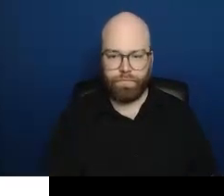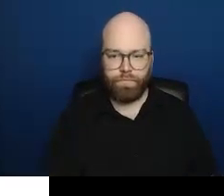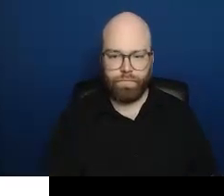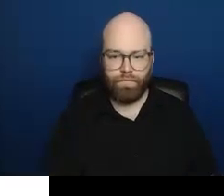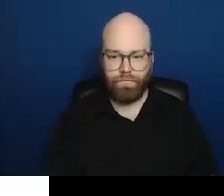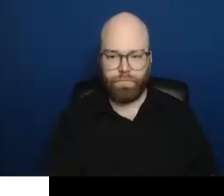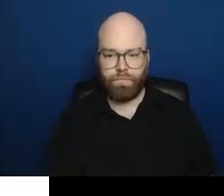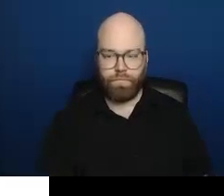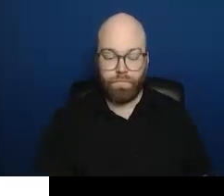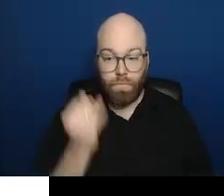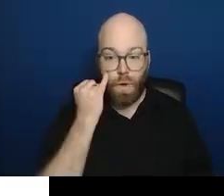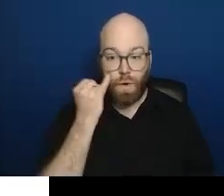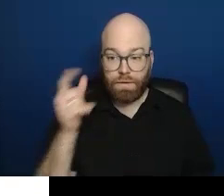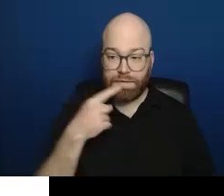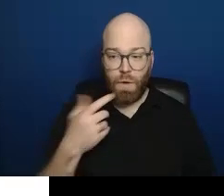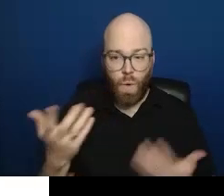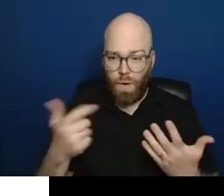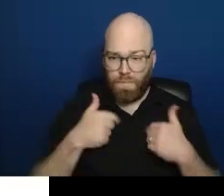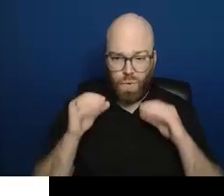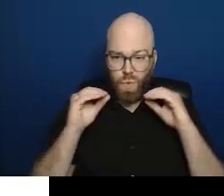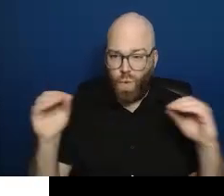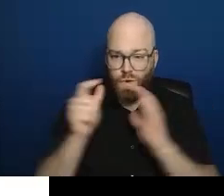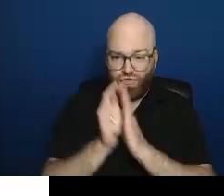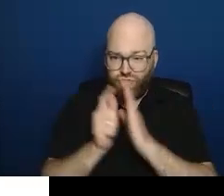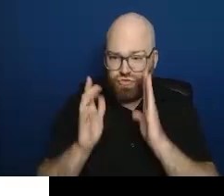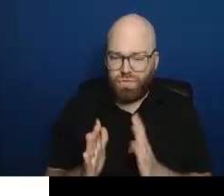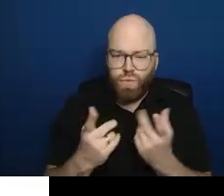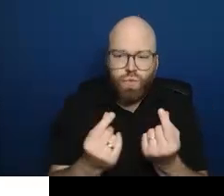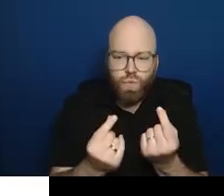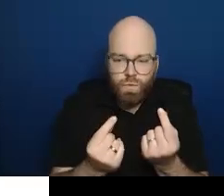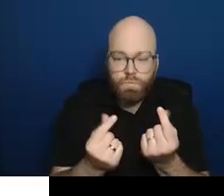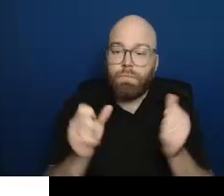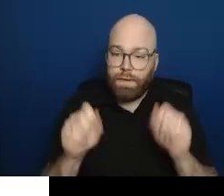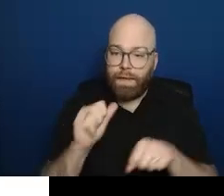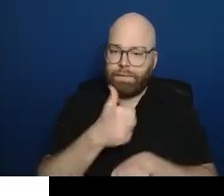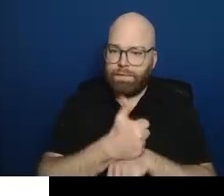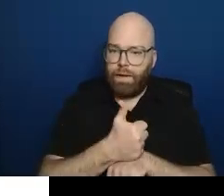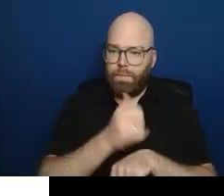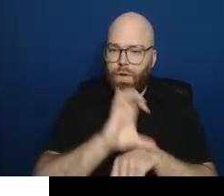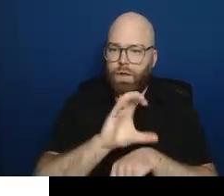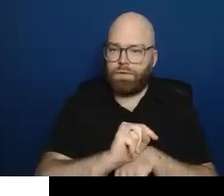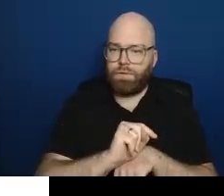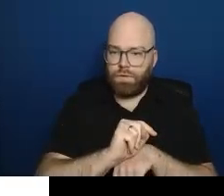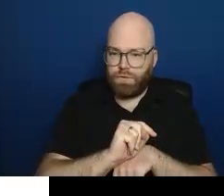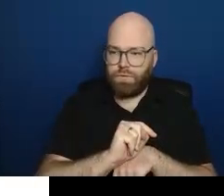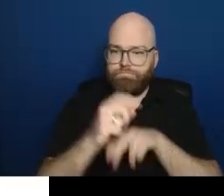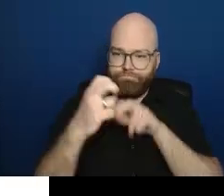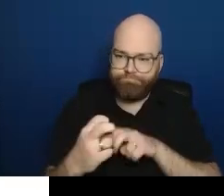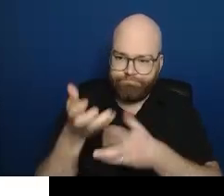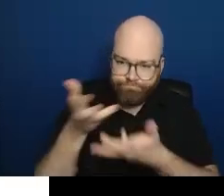What do I do? Set them up a consultation so that we can see them. Also share with them information.